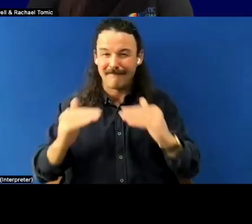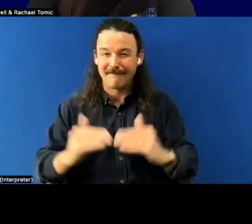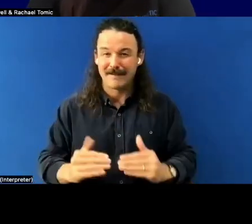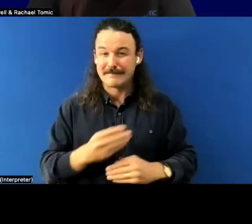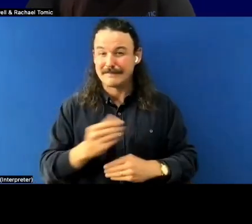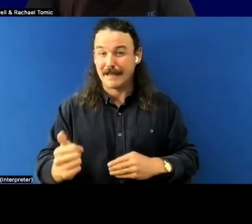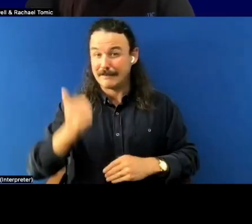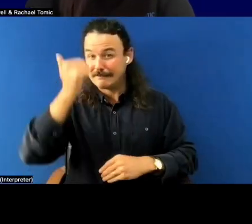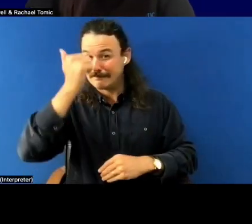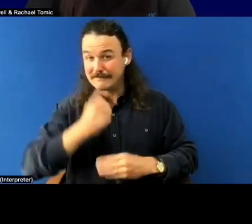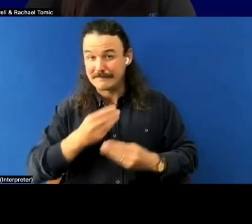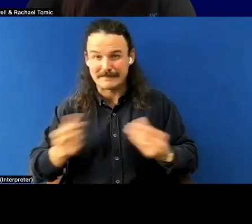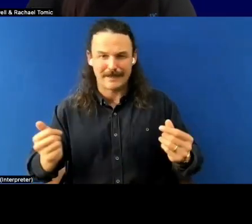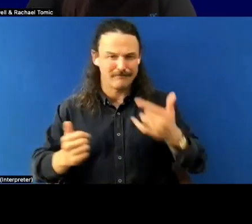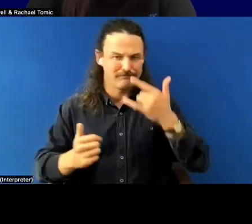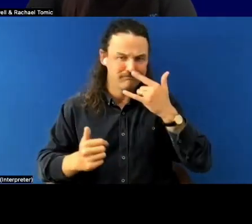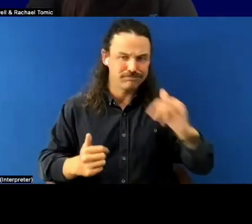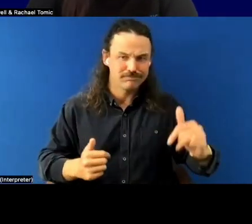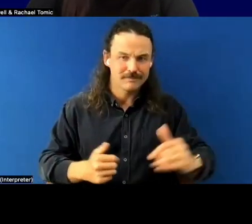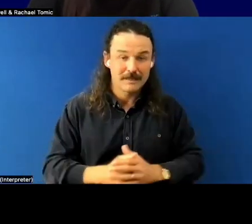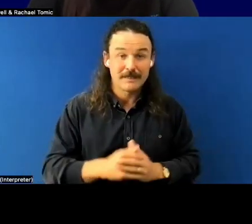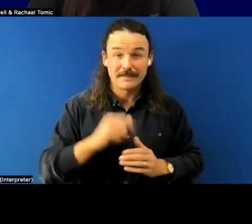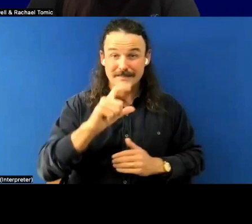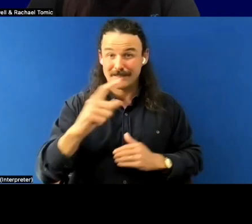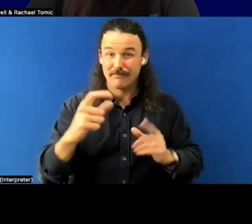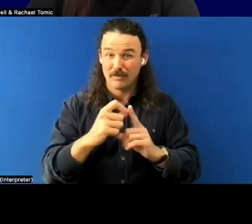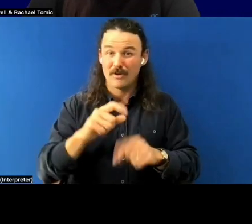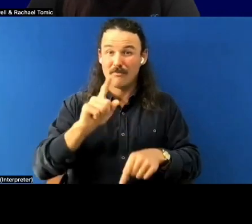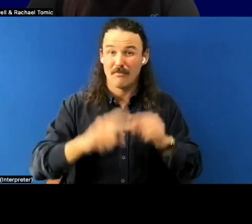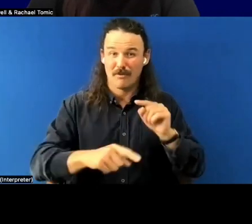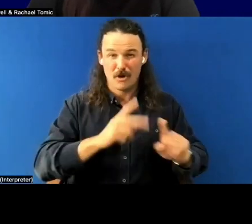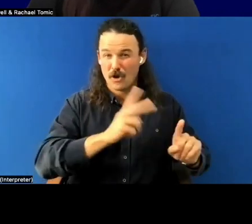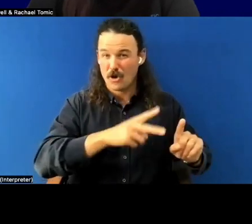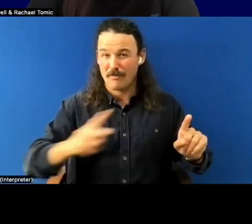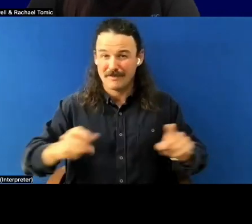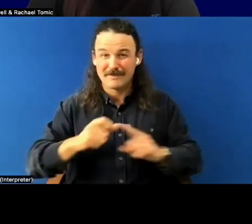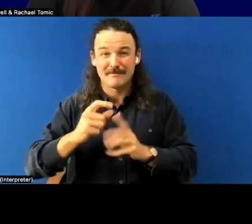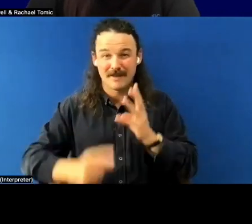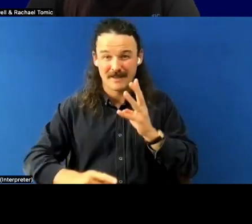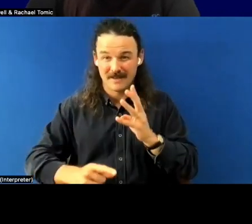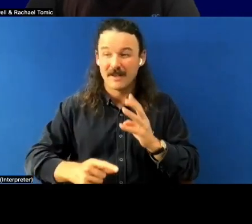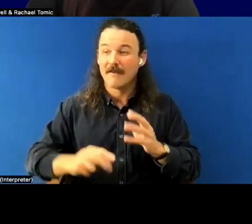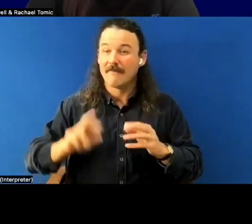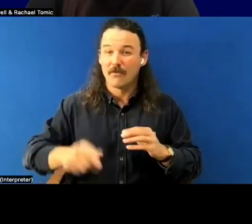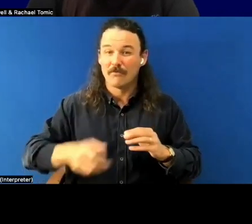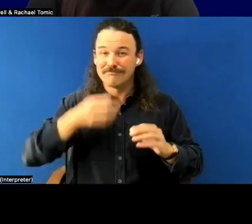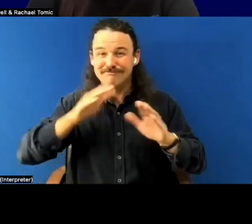is the most common disability of childhood which occurs because of a lesion or maldevelopment in